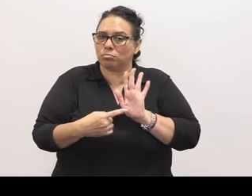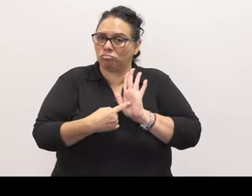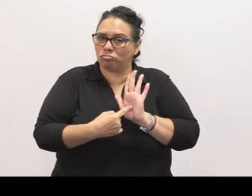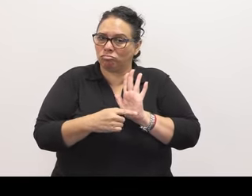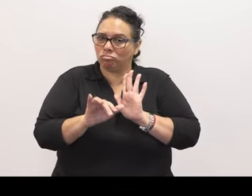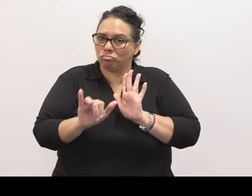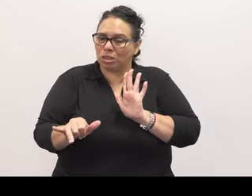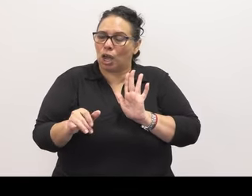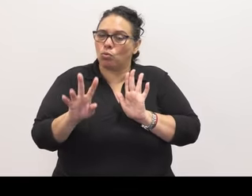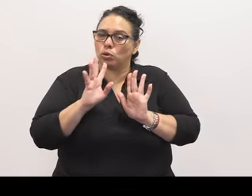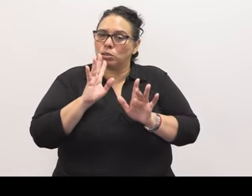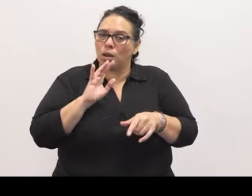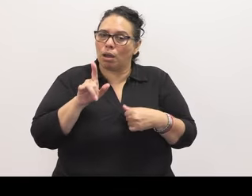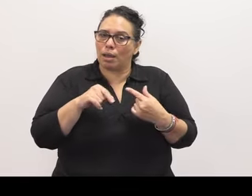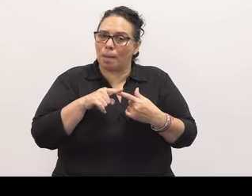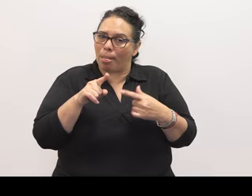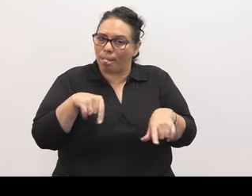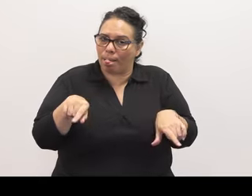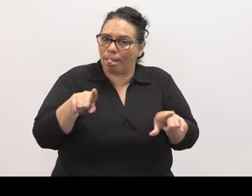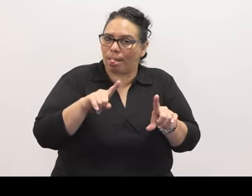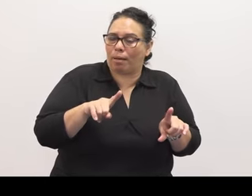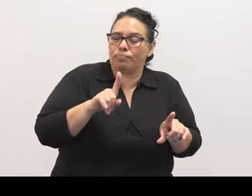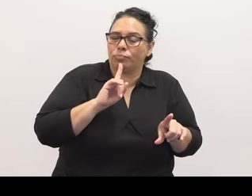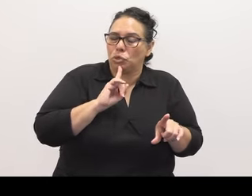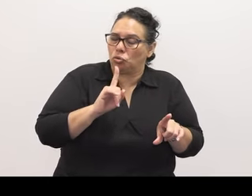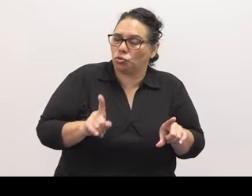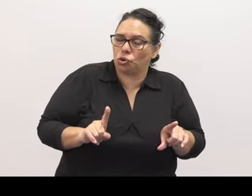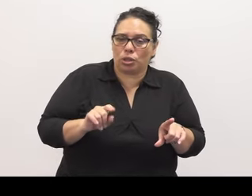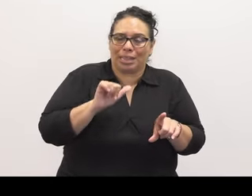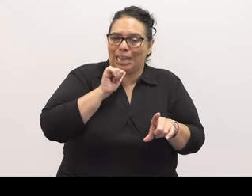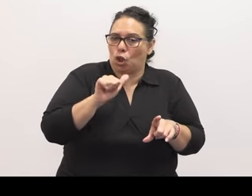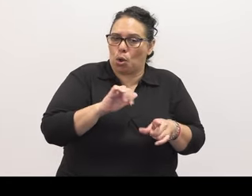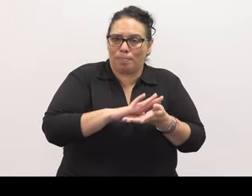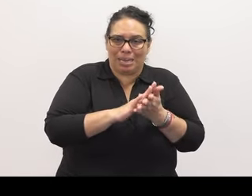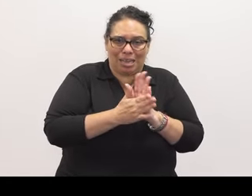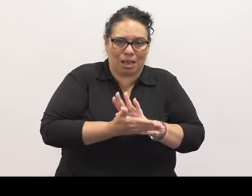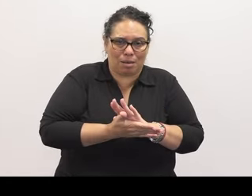we're thinking about them to ensure that they don't become long-term English learners.